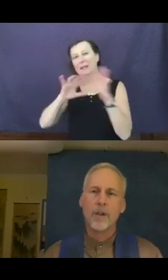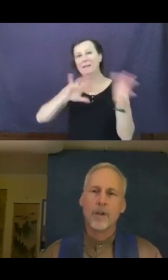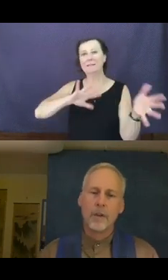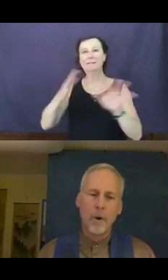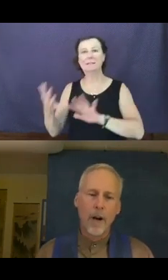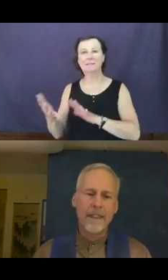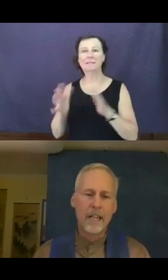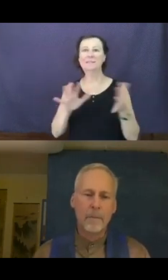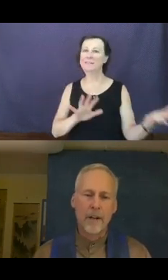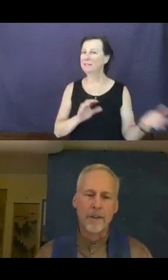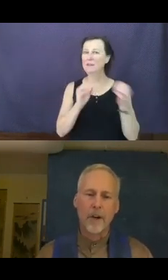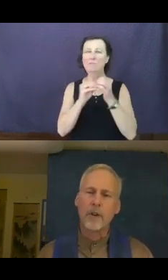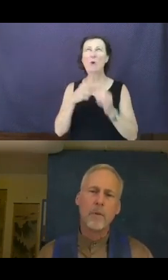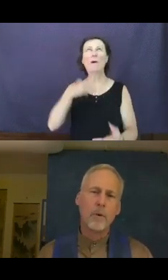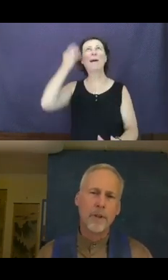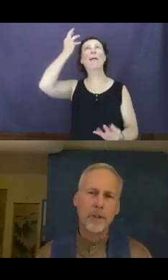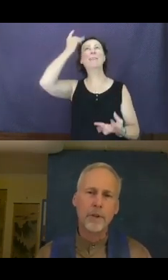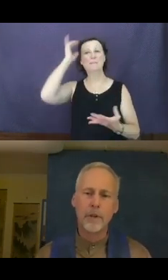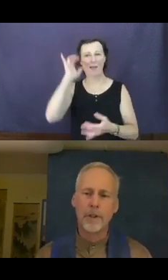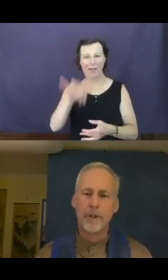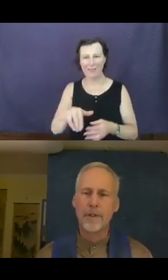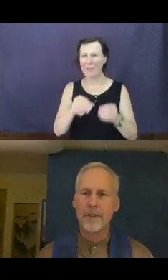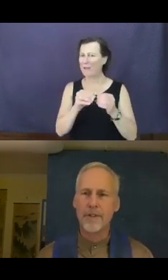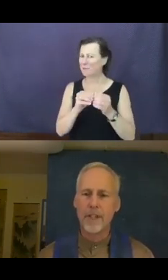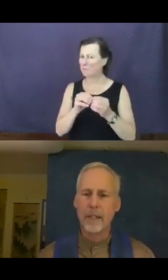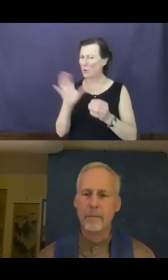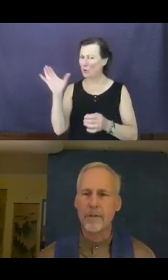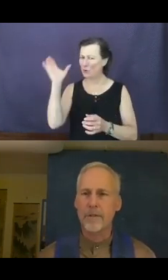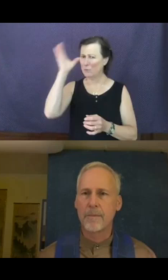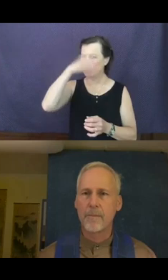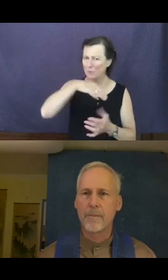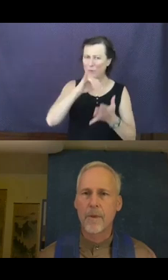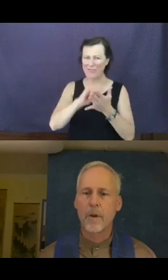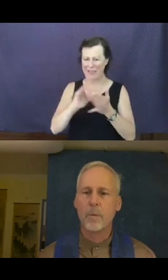The more I think about it, though, the more peculiar this seems.